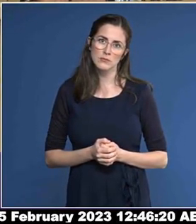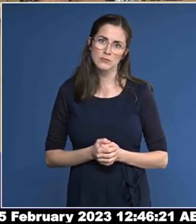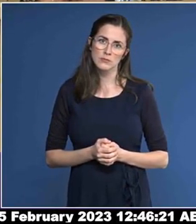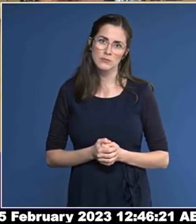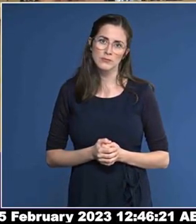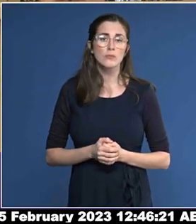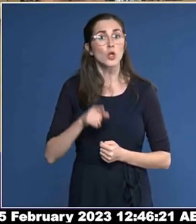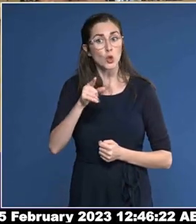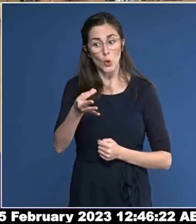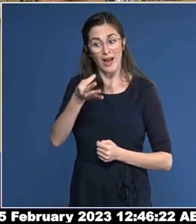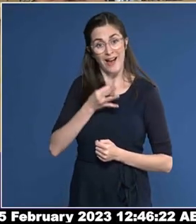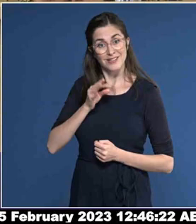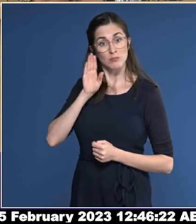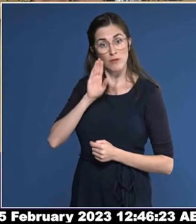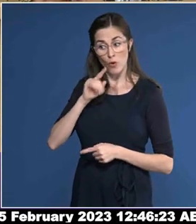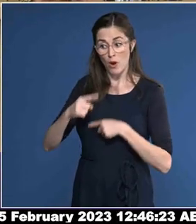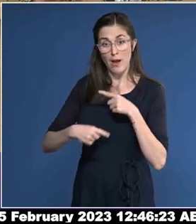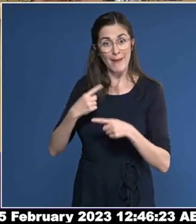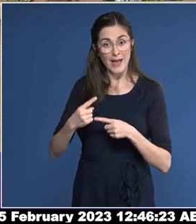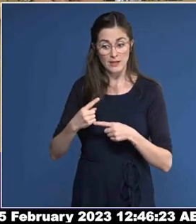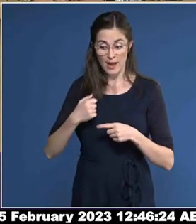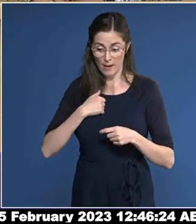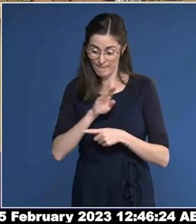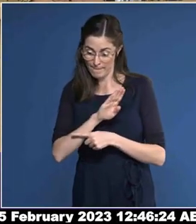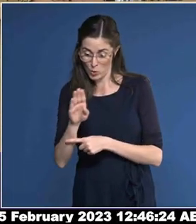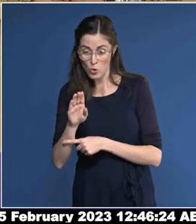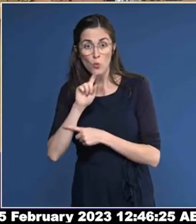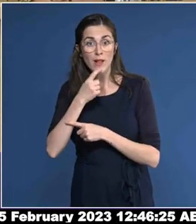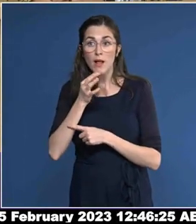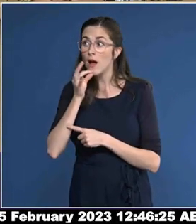Yes. MS BERRY: - yes, we - our committees will do that as required.